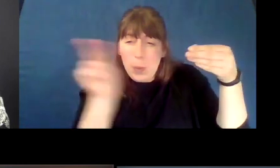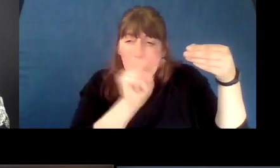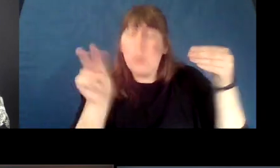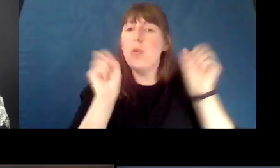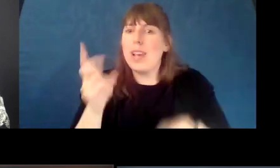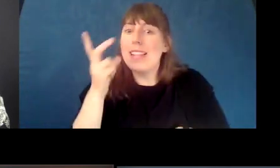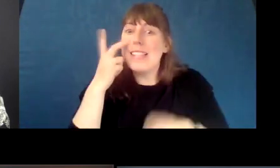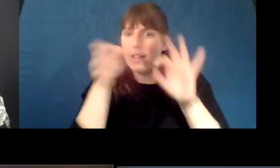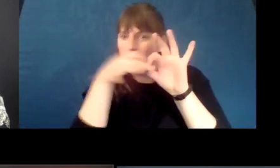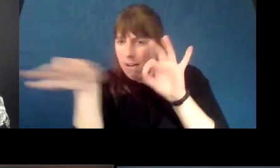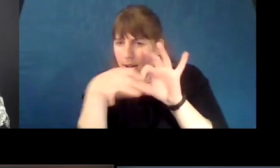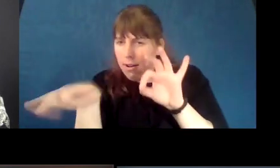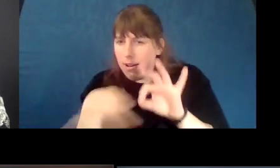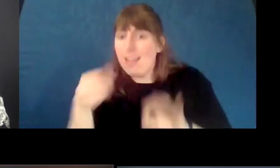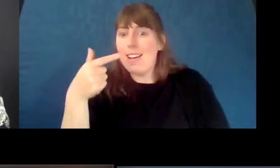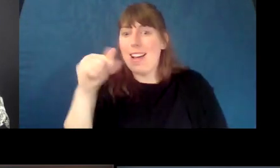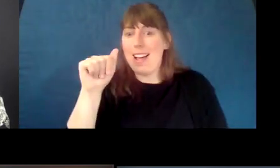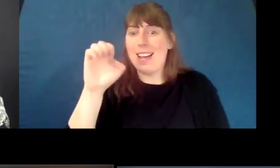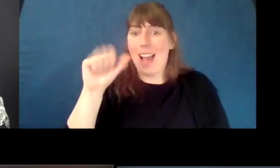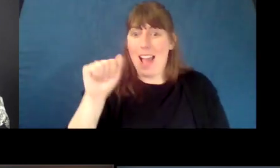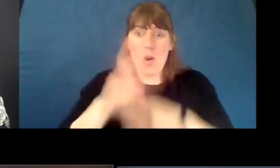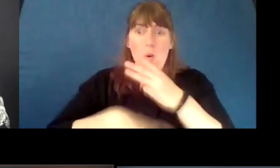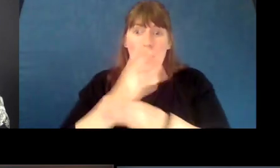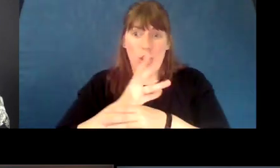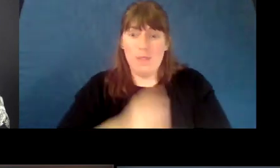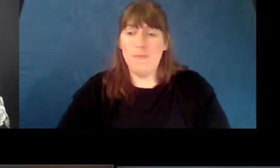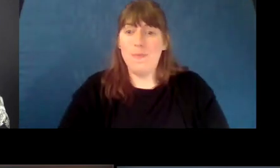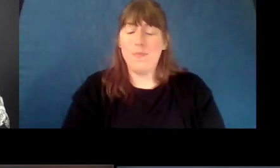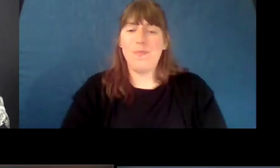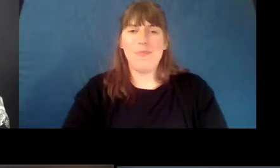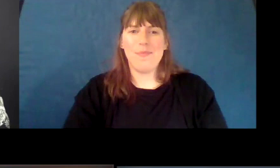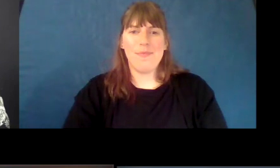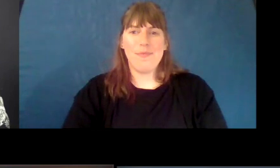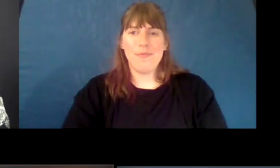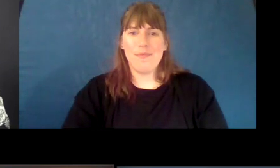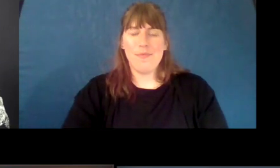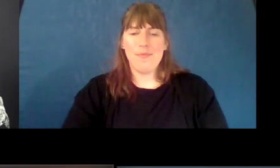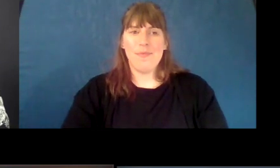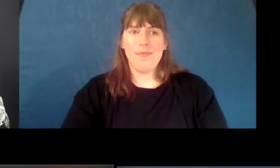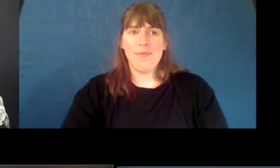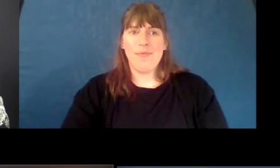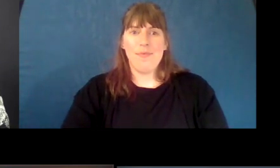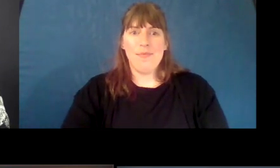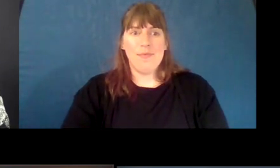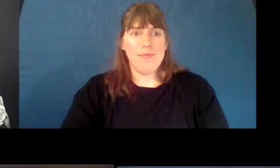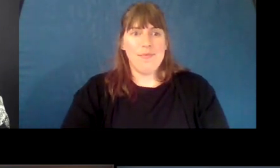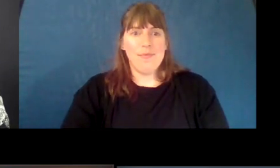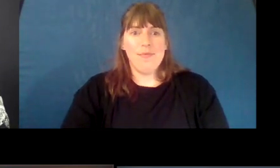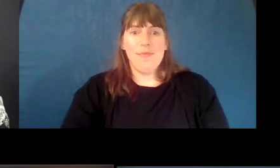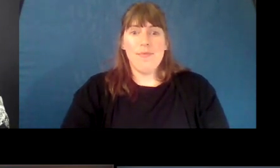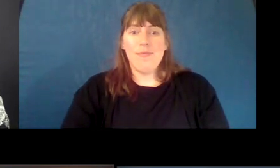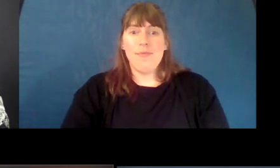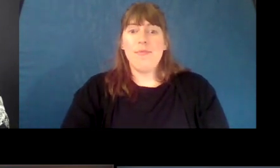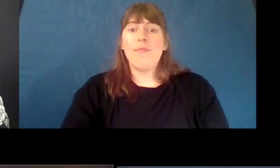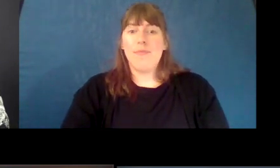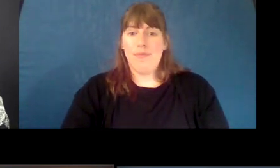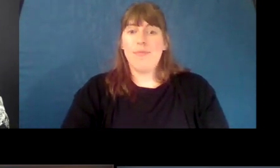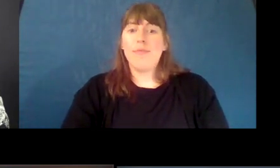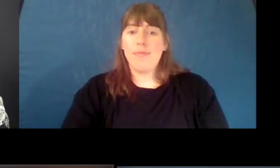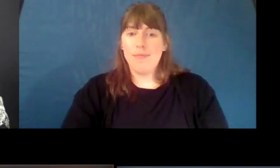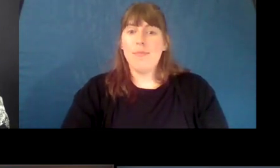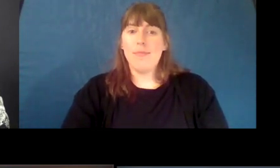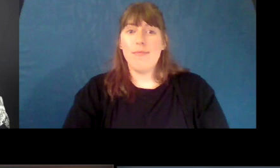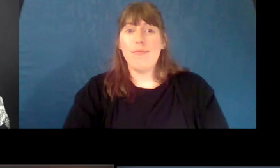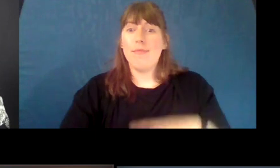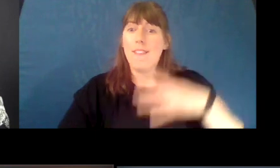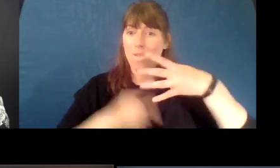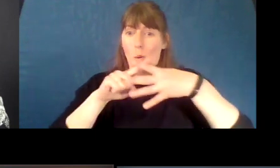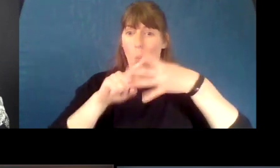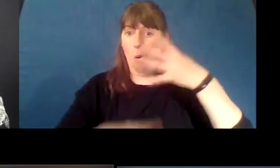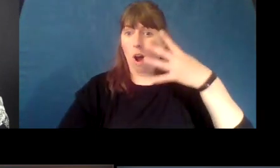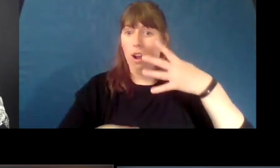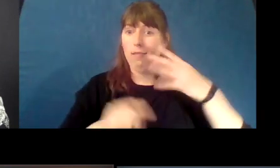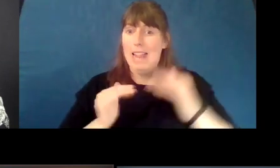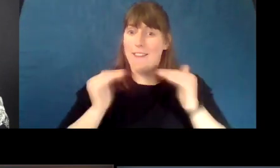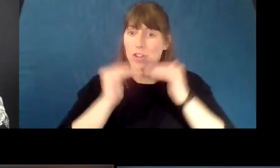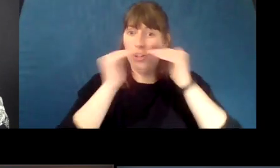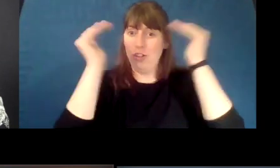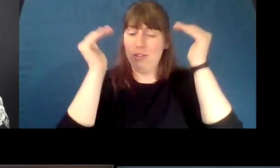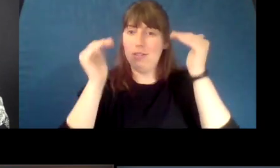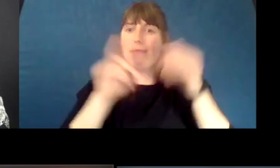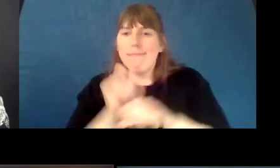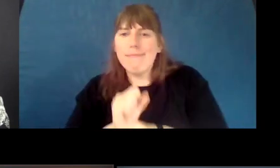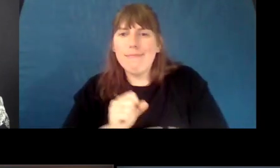of the GAEA world. The four different levels essentially is the four different happy hormones